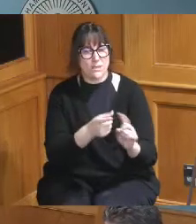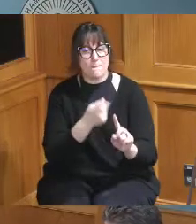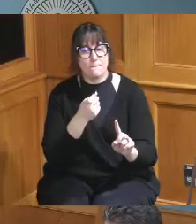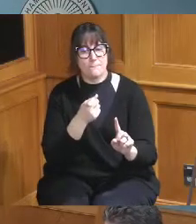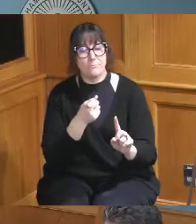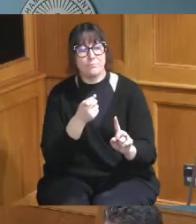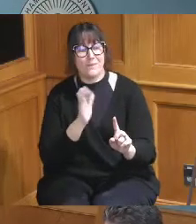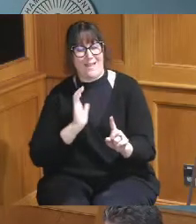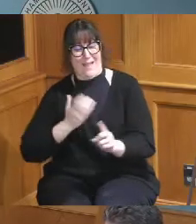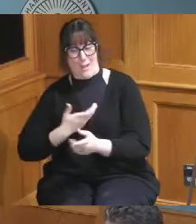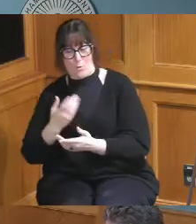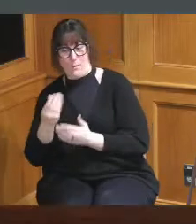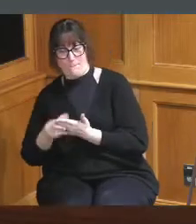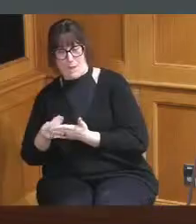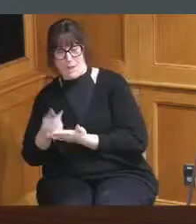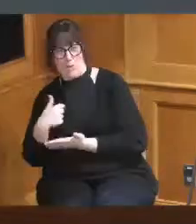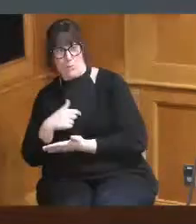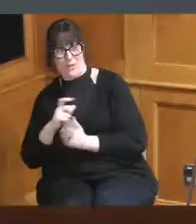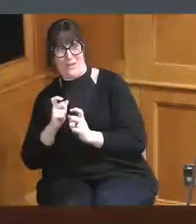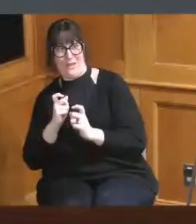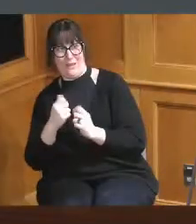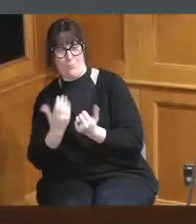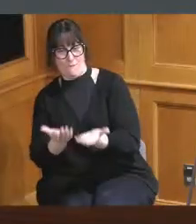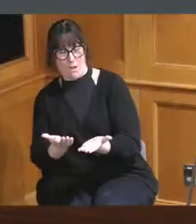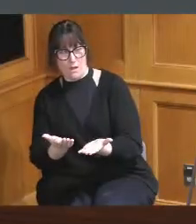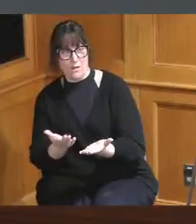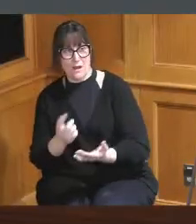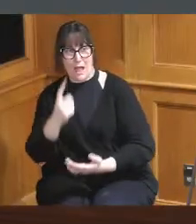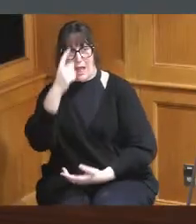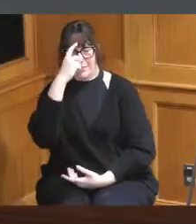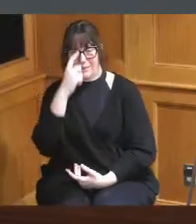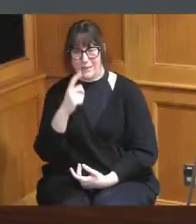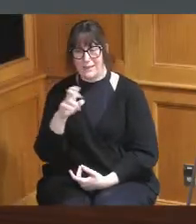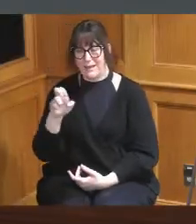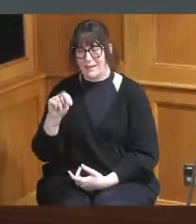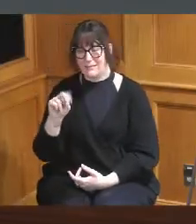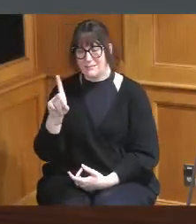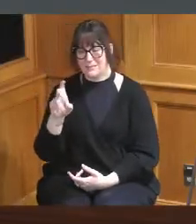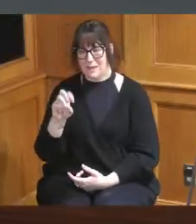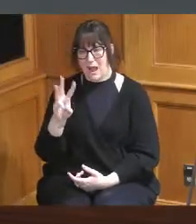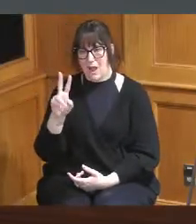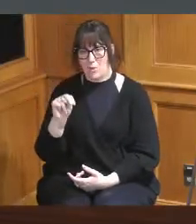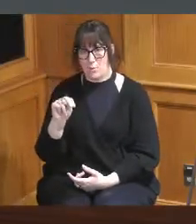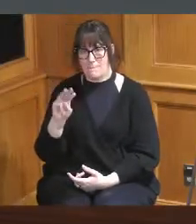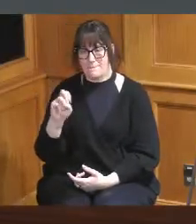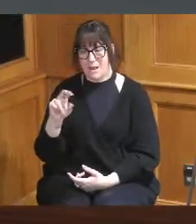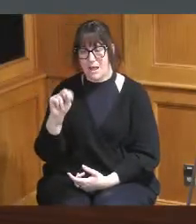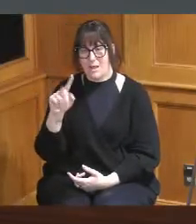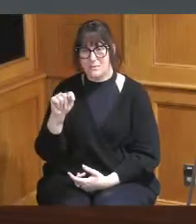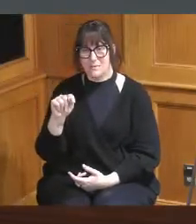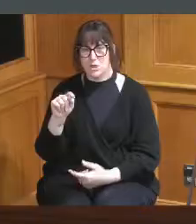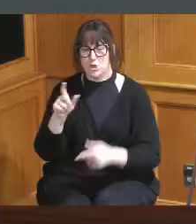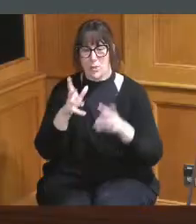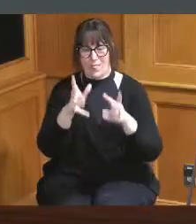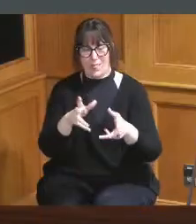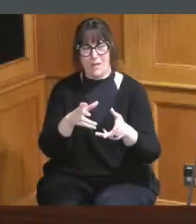the county has allocated I think with an endowment you allocate funding and it sits and then a lot